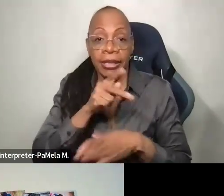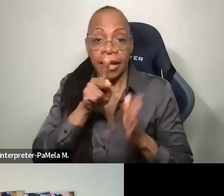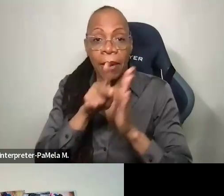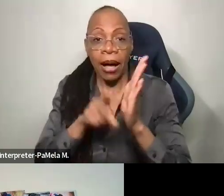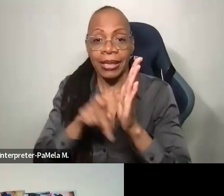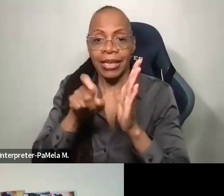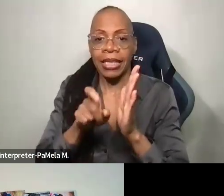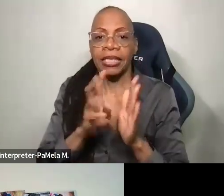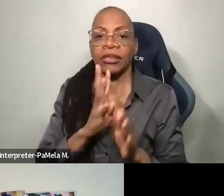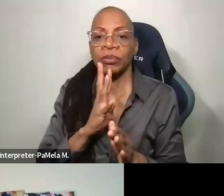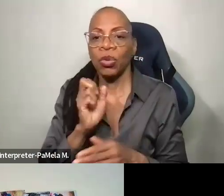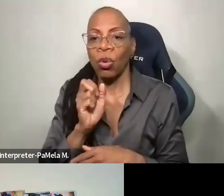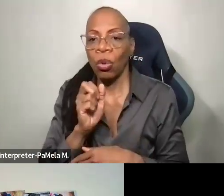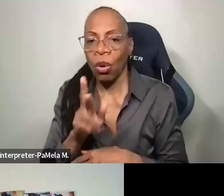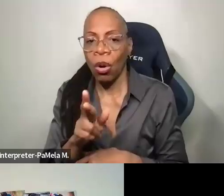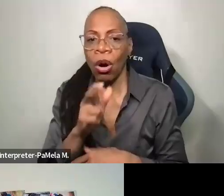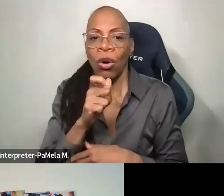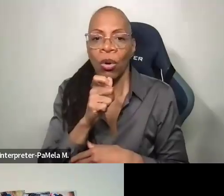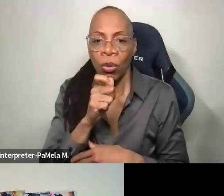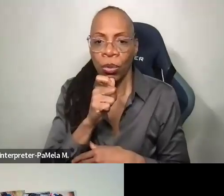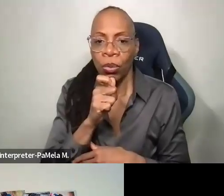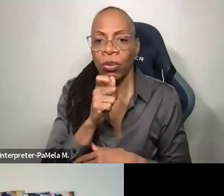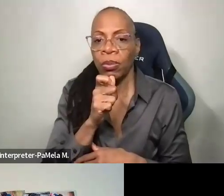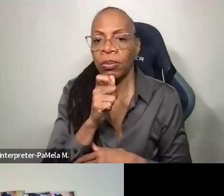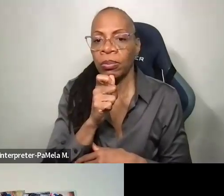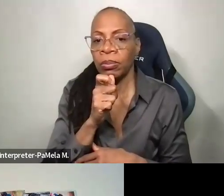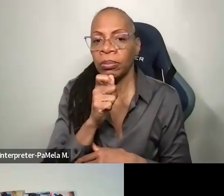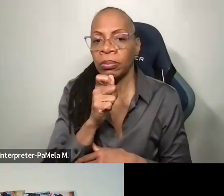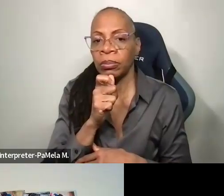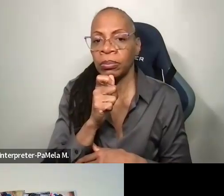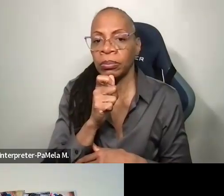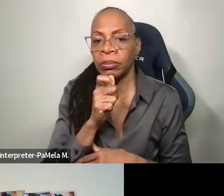whether you use a release of information. If you use a release of information,